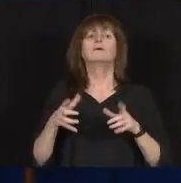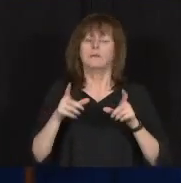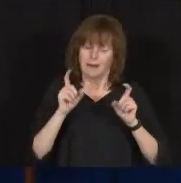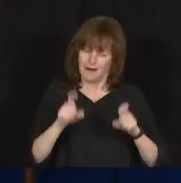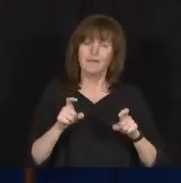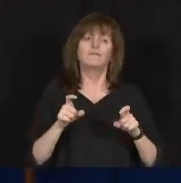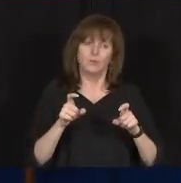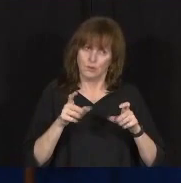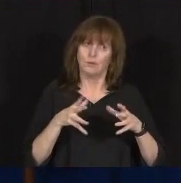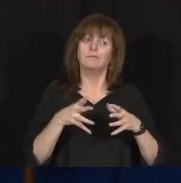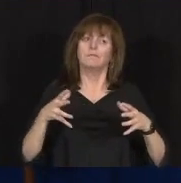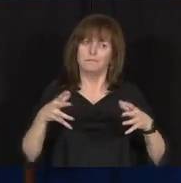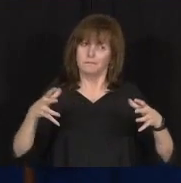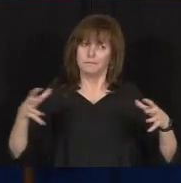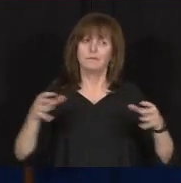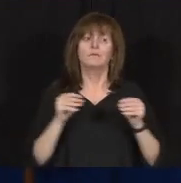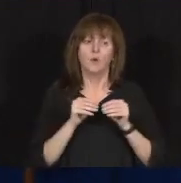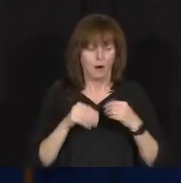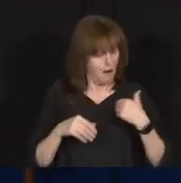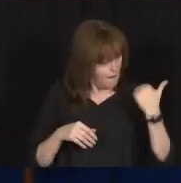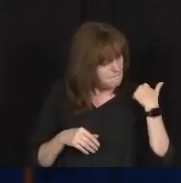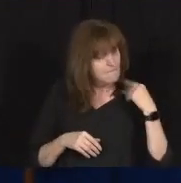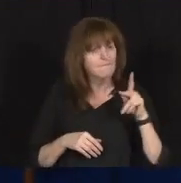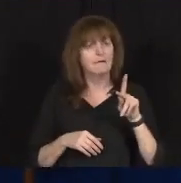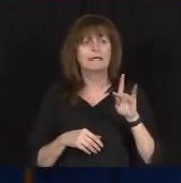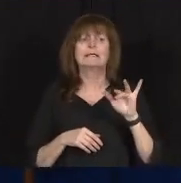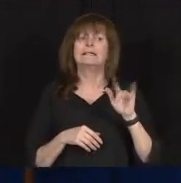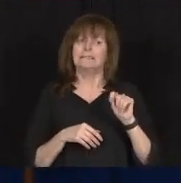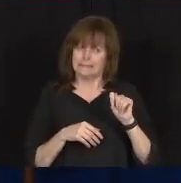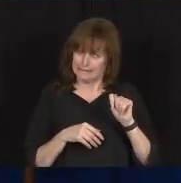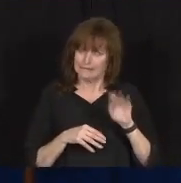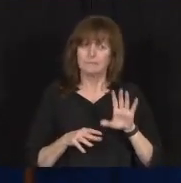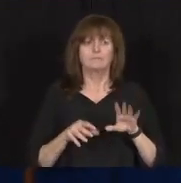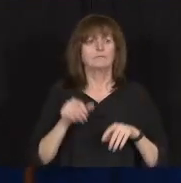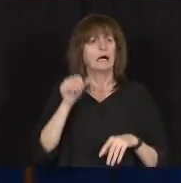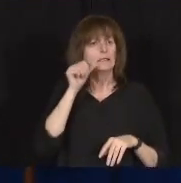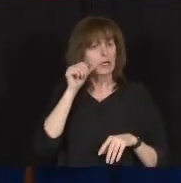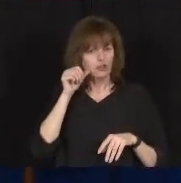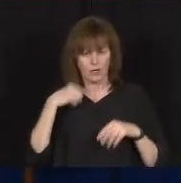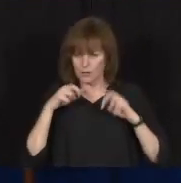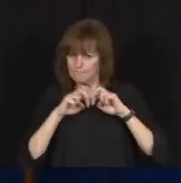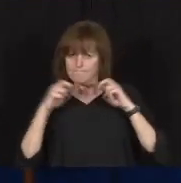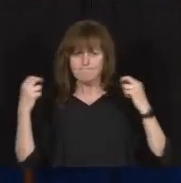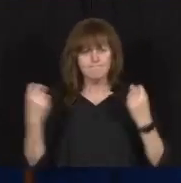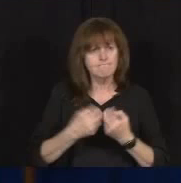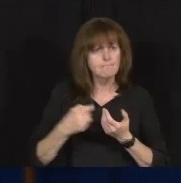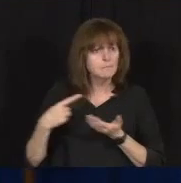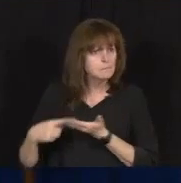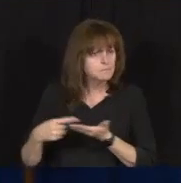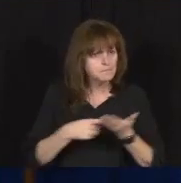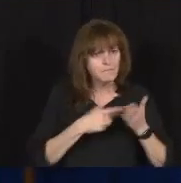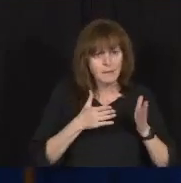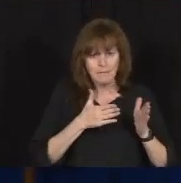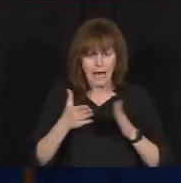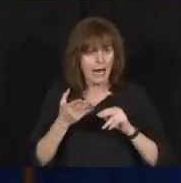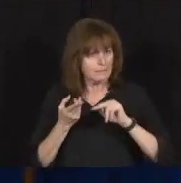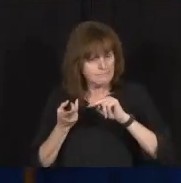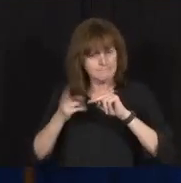W e have the supply, we sat down with command yesterday and we have a solid plan of increasing testing across this province. W